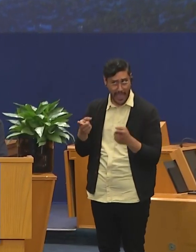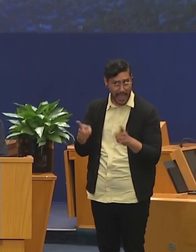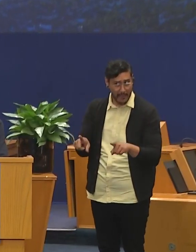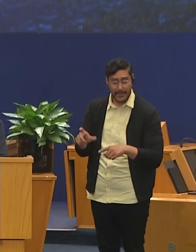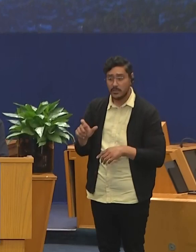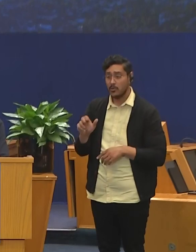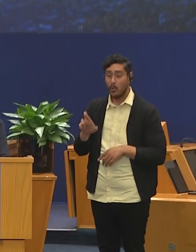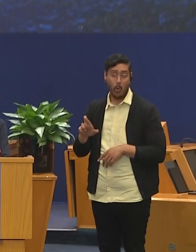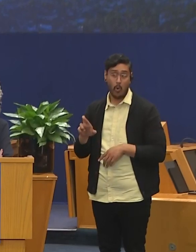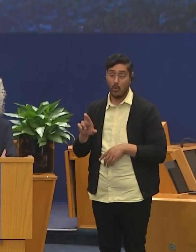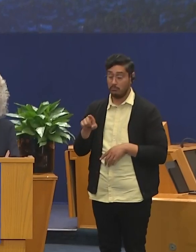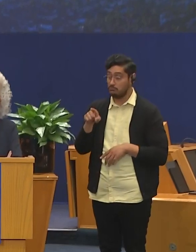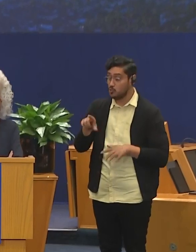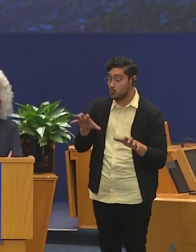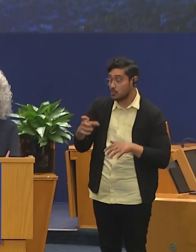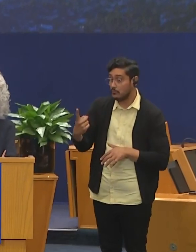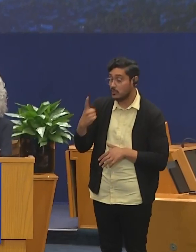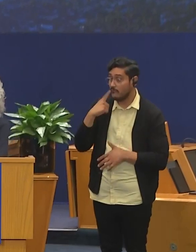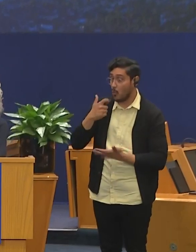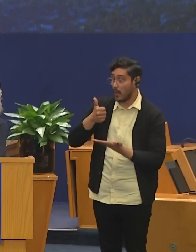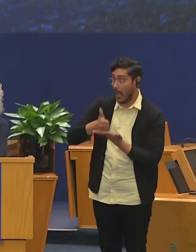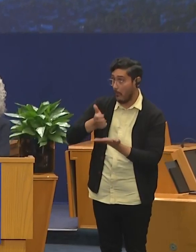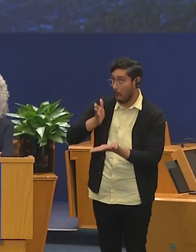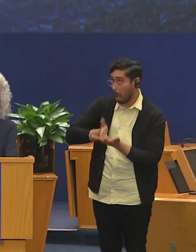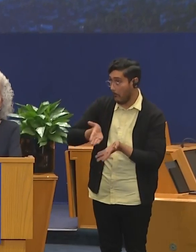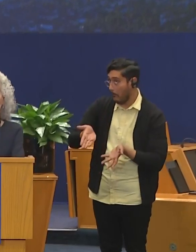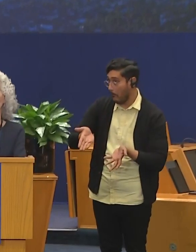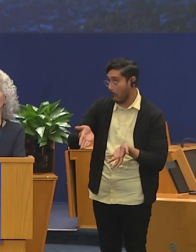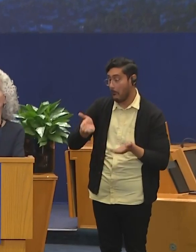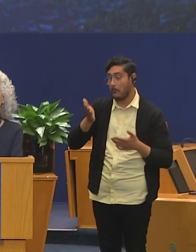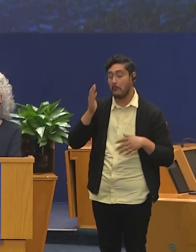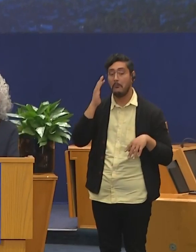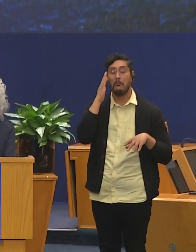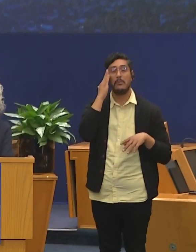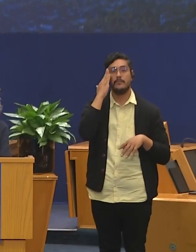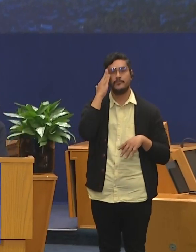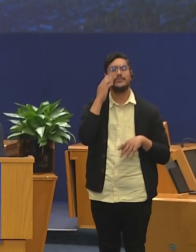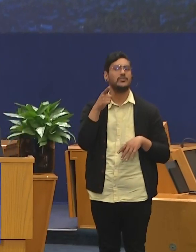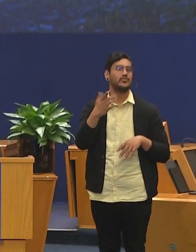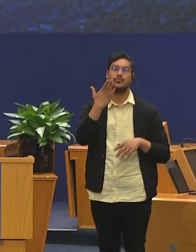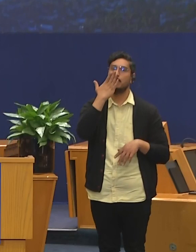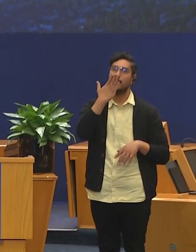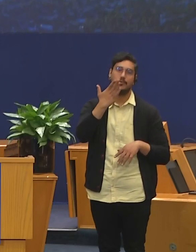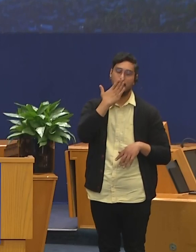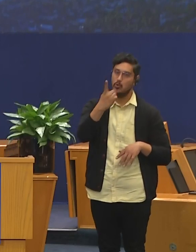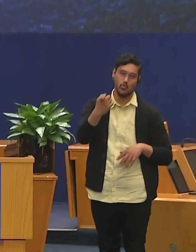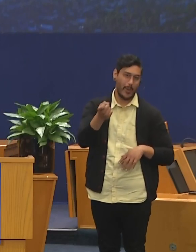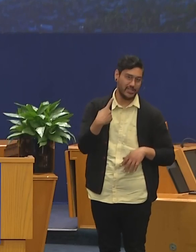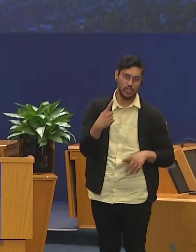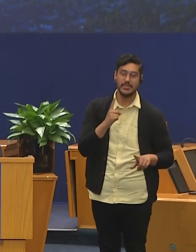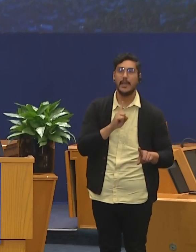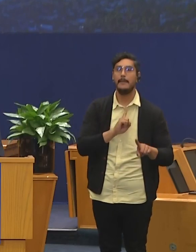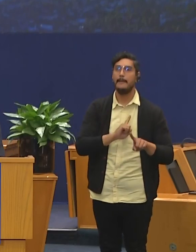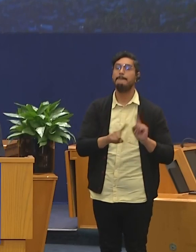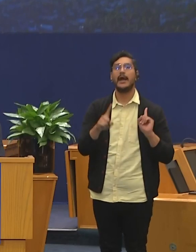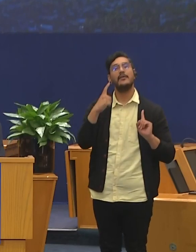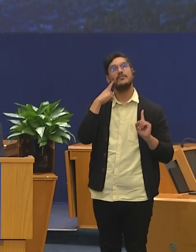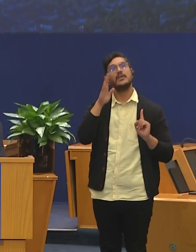WE WONDER IF YOUR DEPARTMENT HAS ANY THEORY WHY THAT IS OR IF THERE'S ANY INTERVENTION SPECIFICALLY AIMED AT THAT